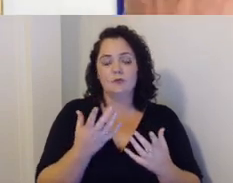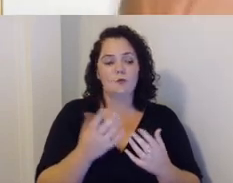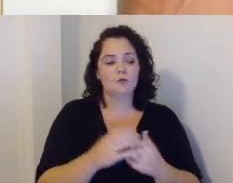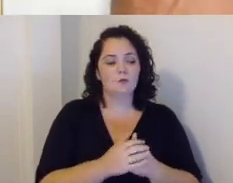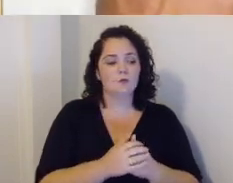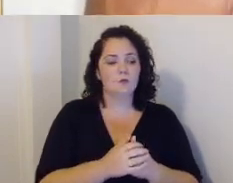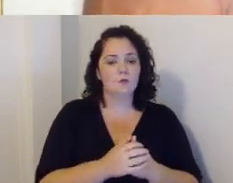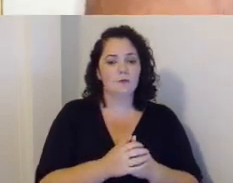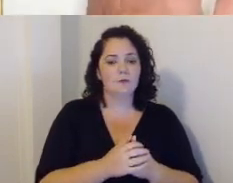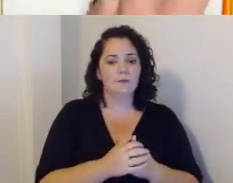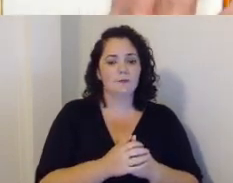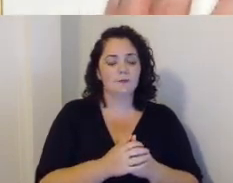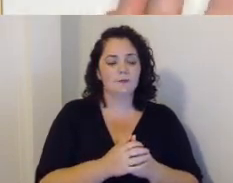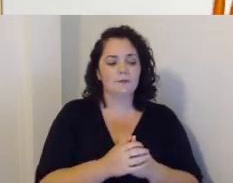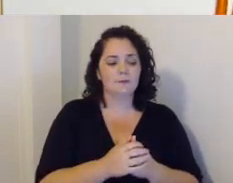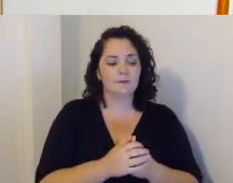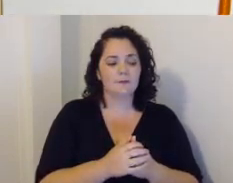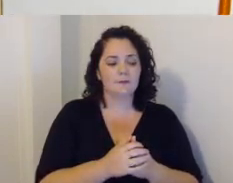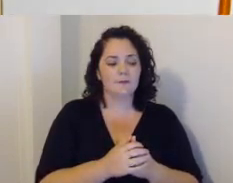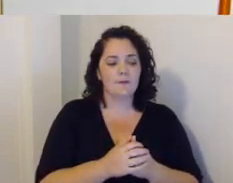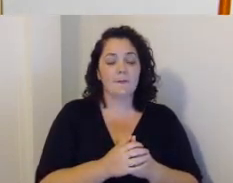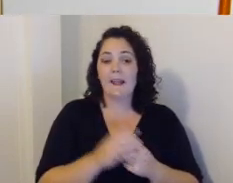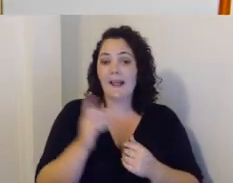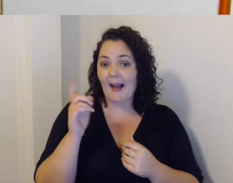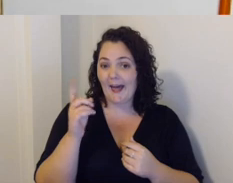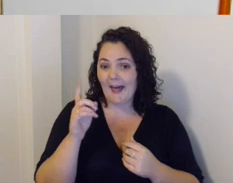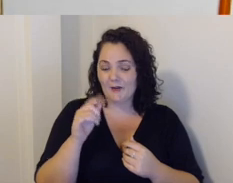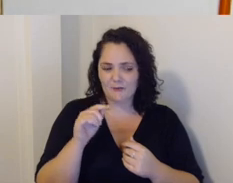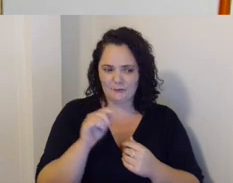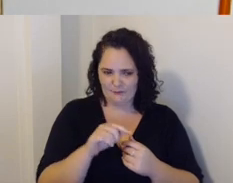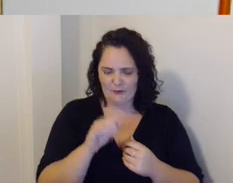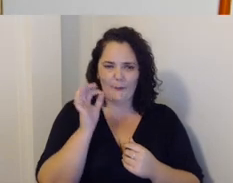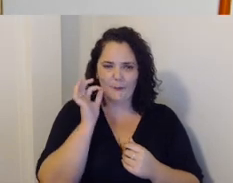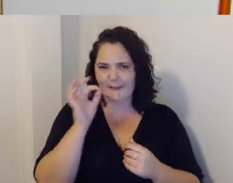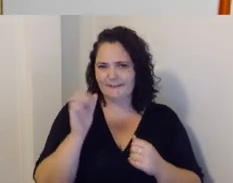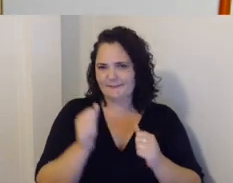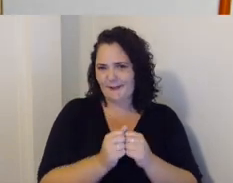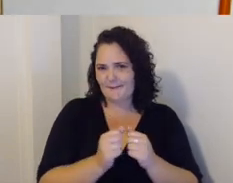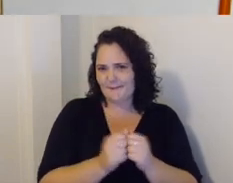our friends here in studio alright so I'm moving over now to my sheet of white drawing paper